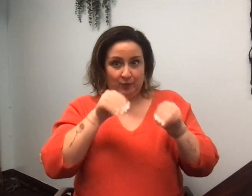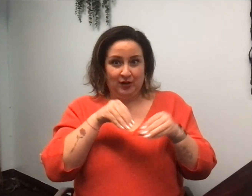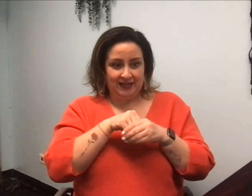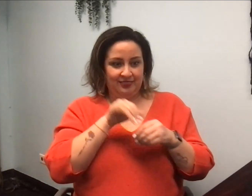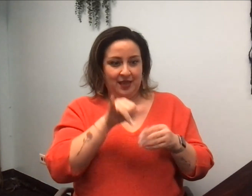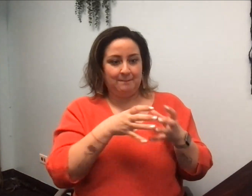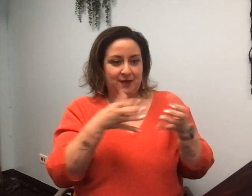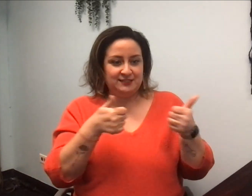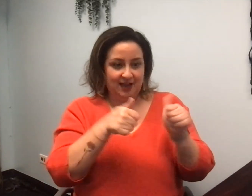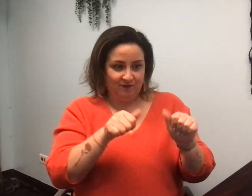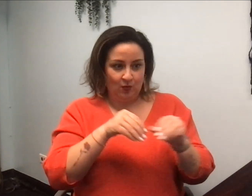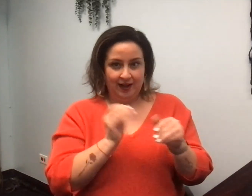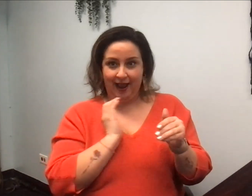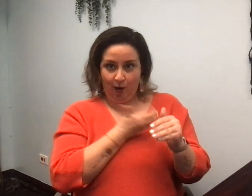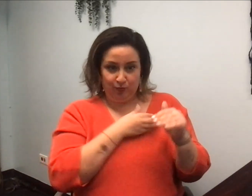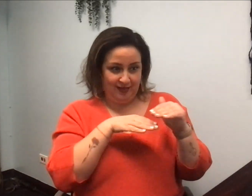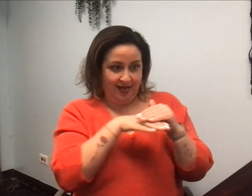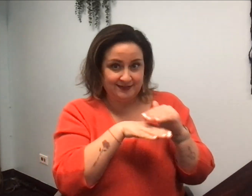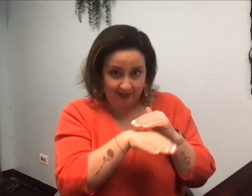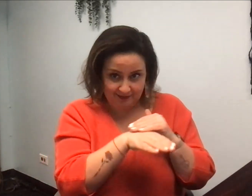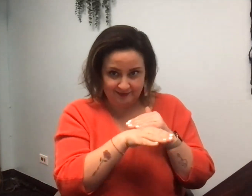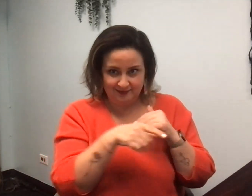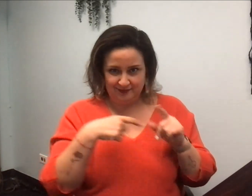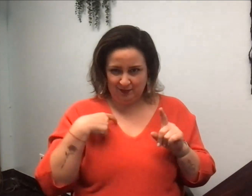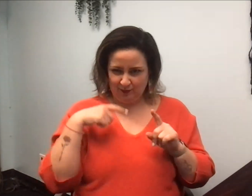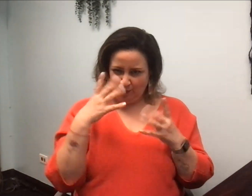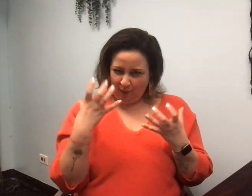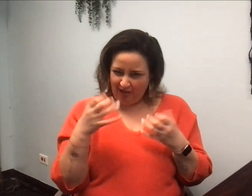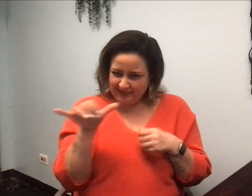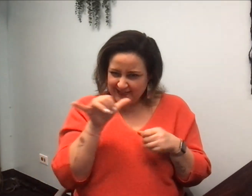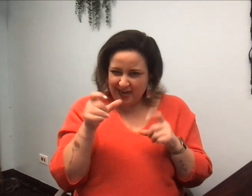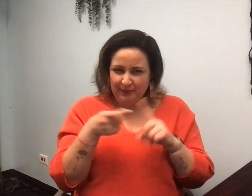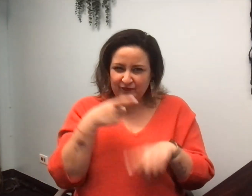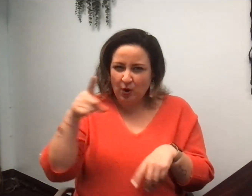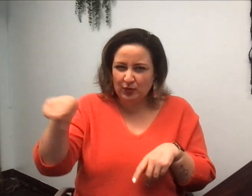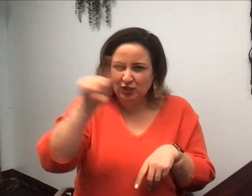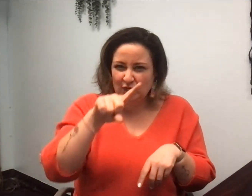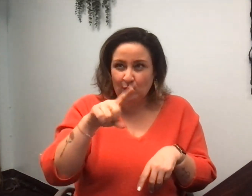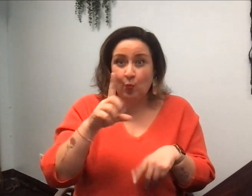think we feel oftentimes that we want to be able to have the same type of